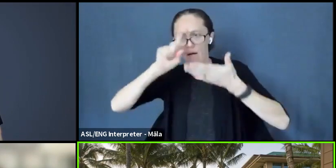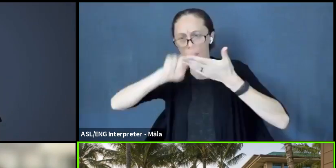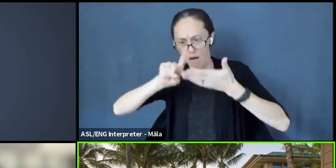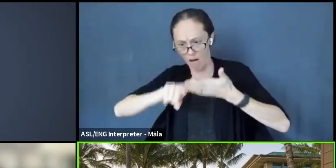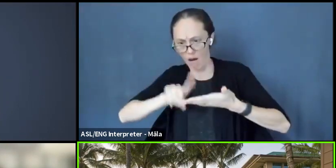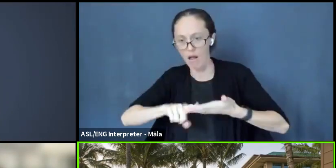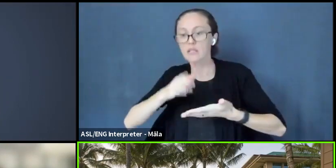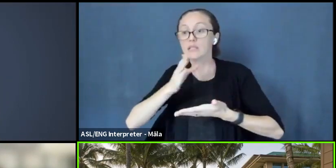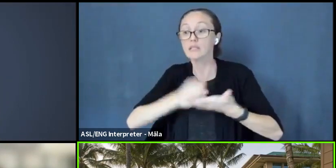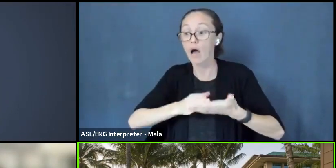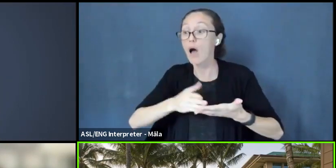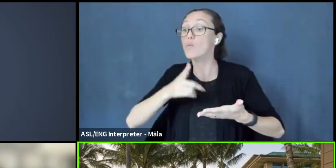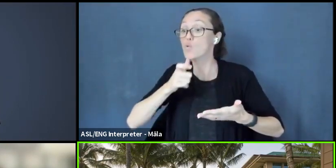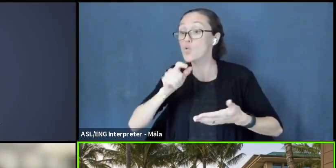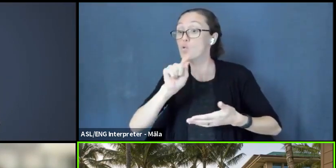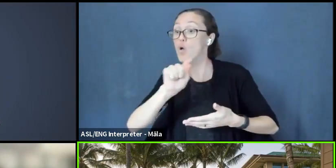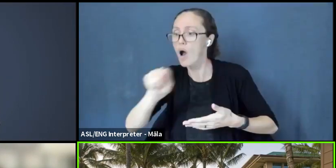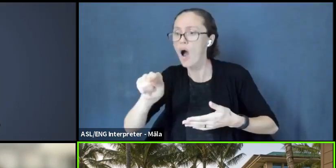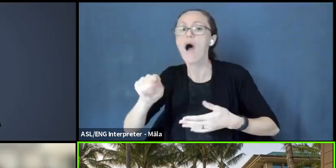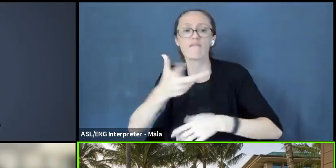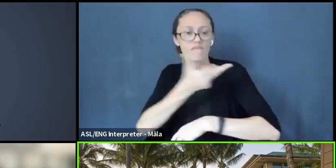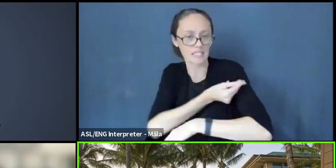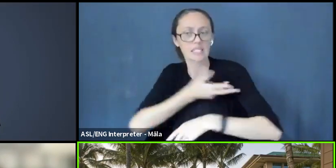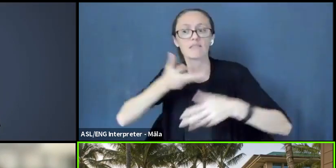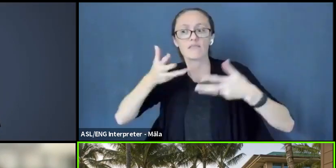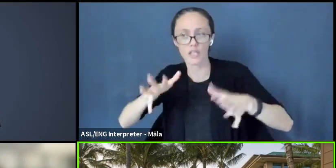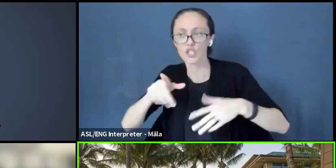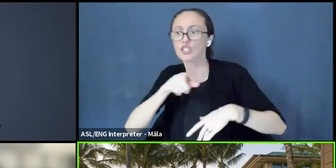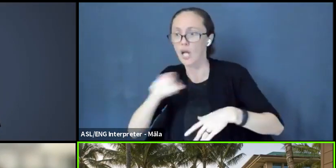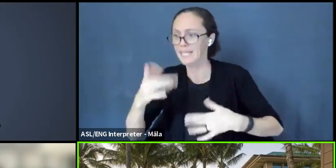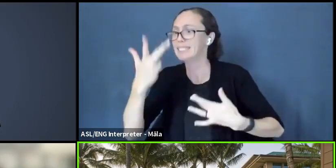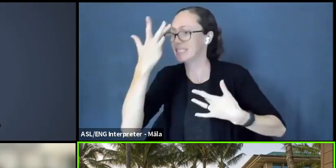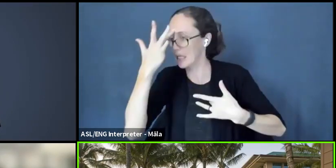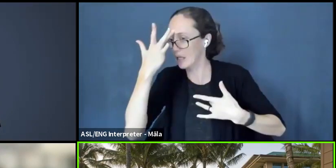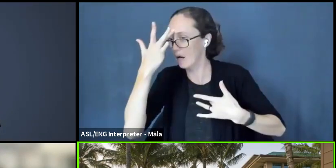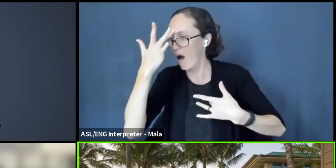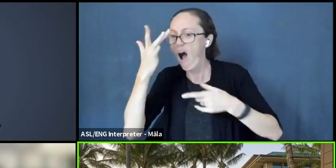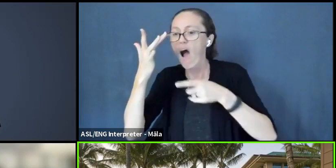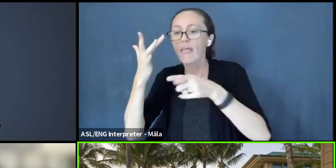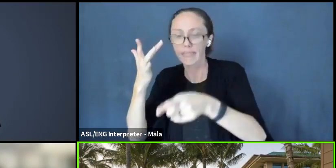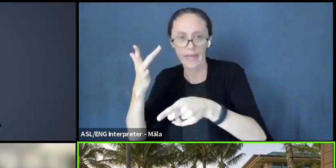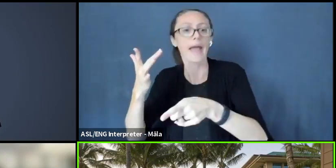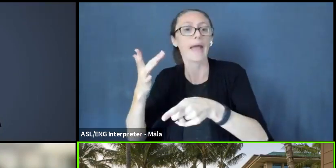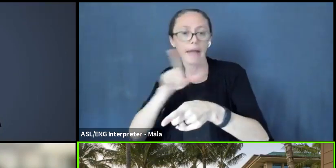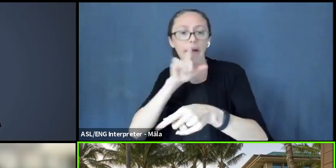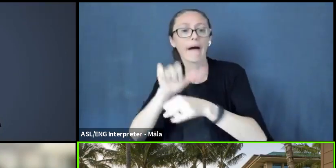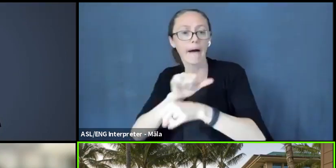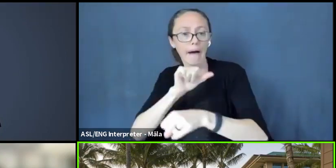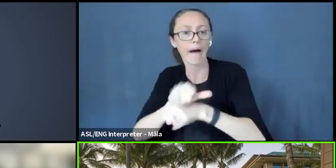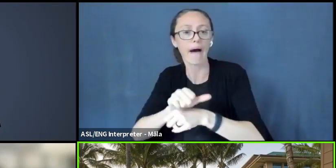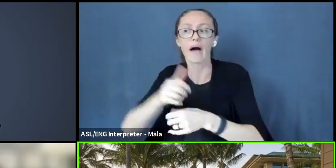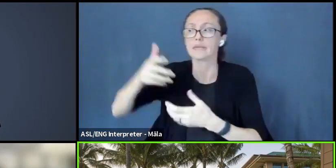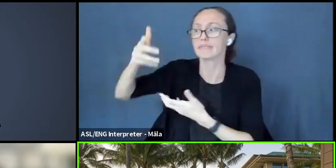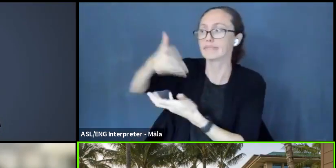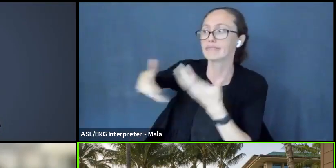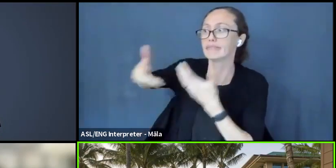people who can get sick, had also been in other large gatherings where there was a lot of unvaccinated people.